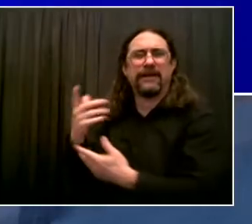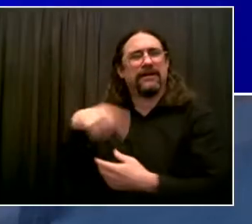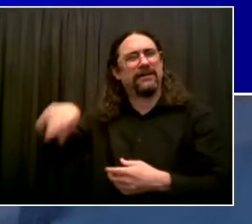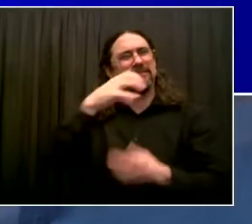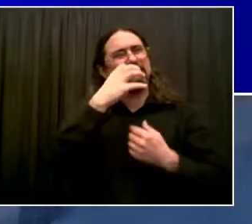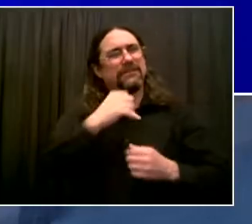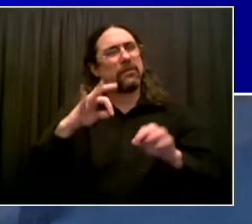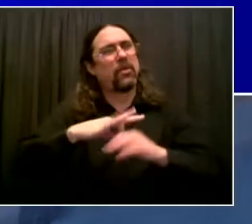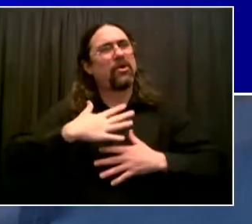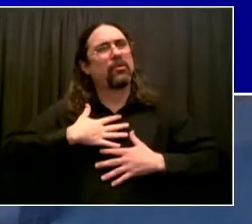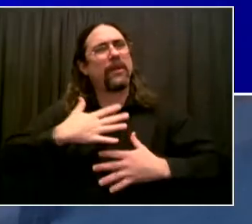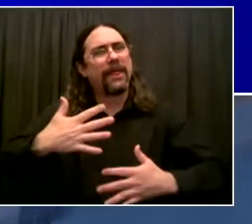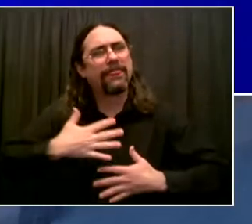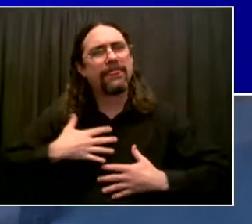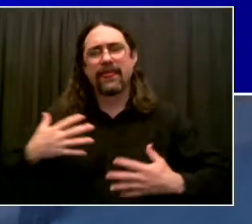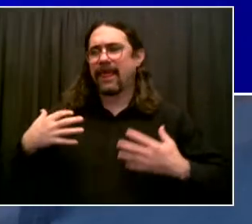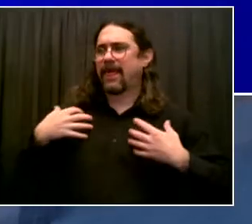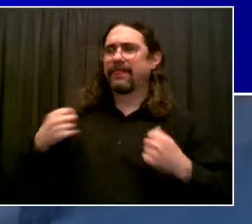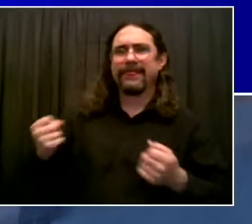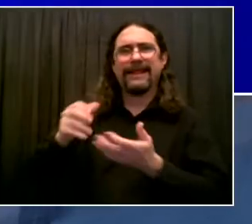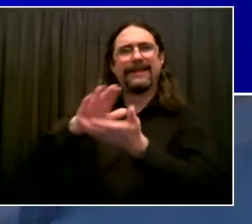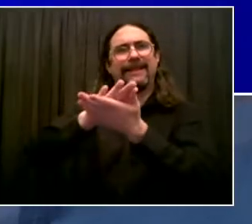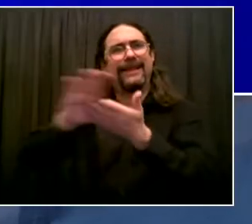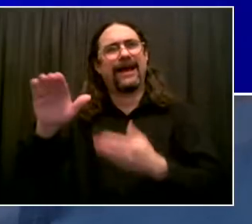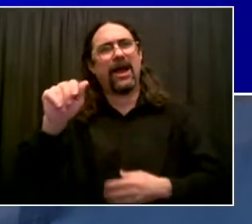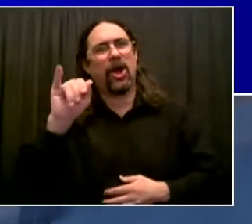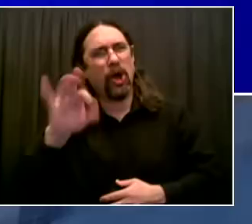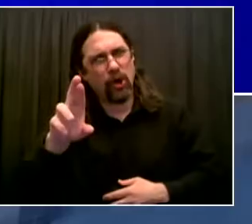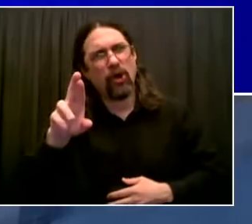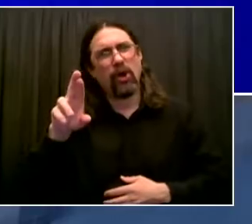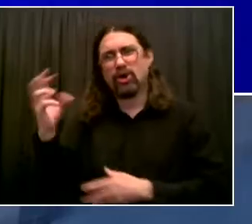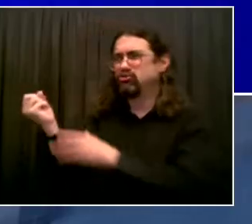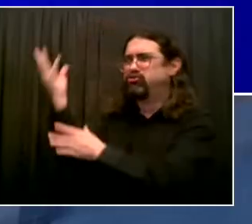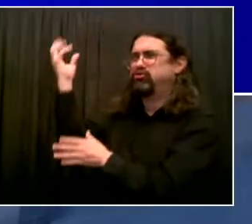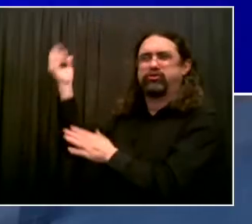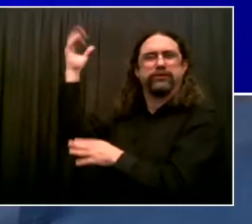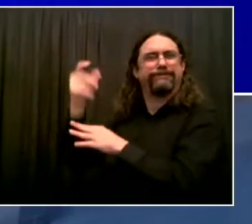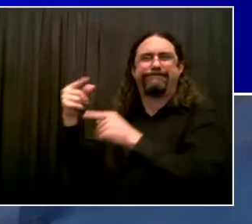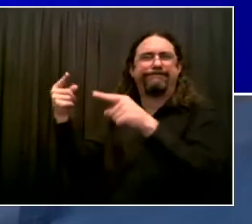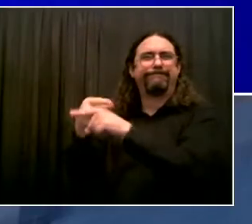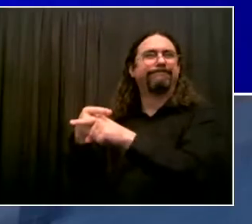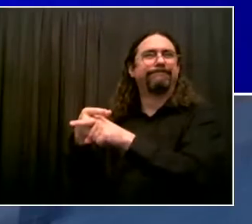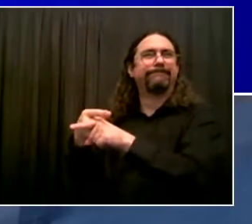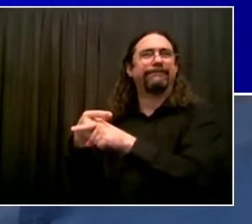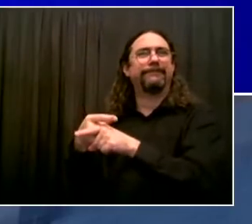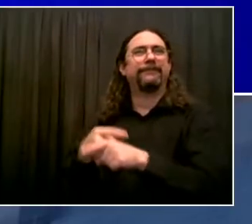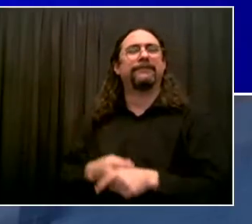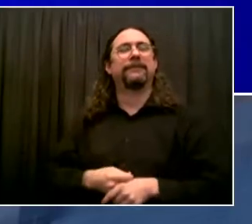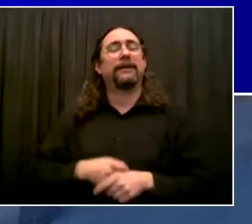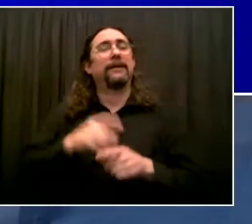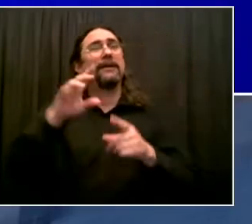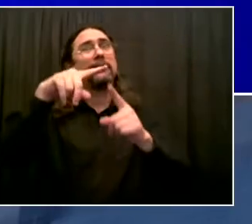HLALENGES LIKE ASTHMA. BUT IT IS ALL ABOUT OUR SAFETY AS ONE OF THE GREAT COASTAL CITIES OF THE WORLD AND ALSO